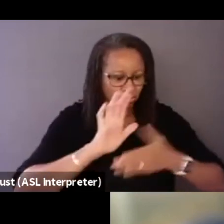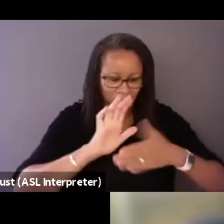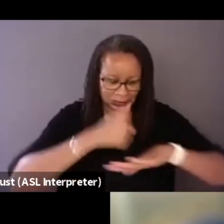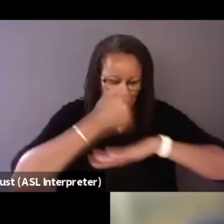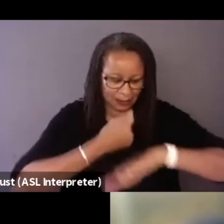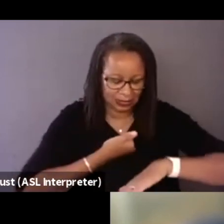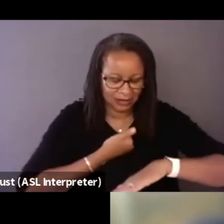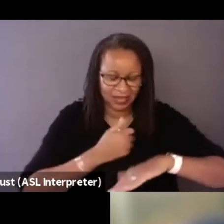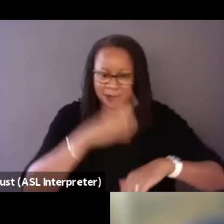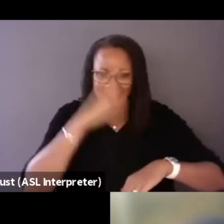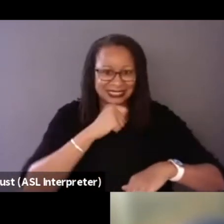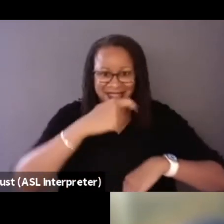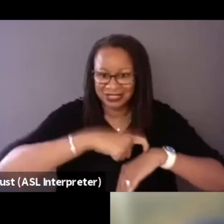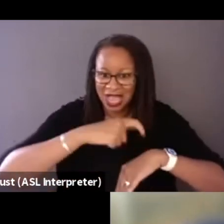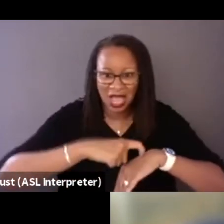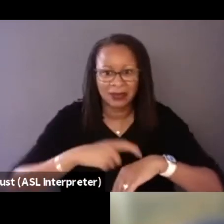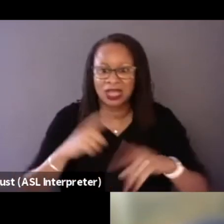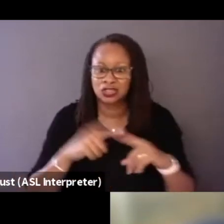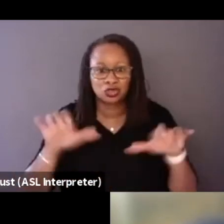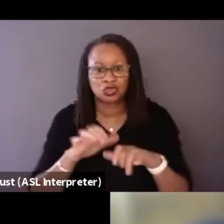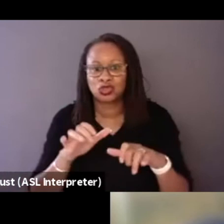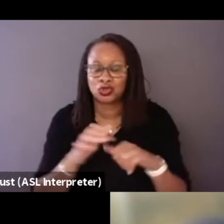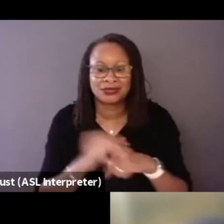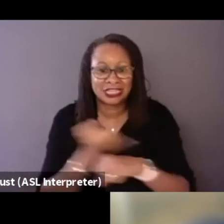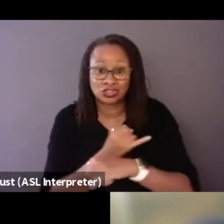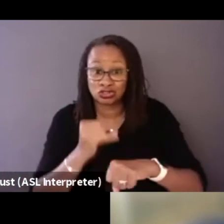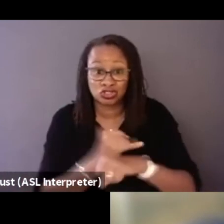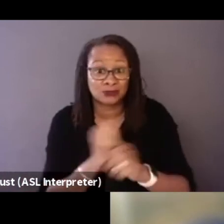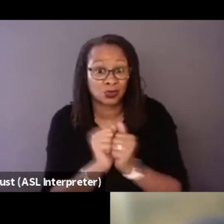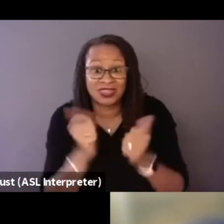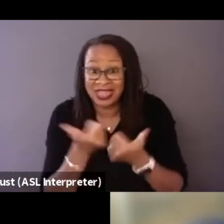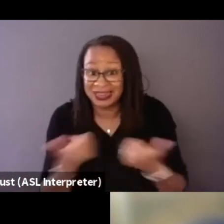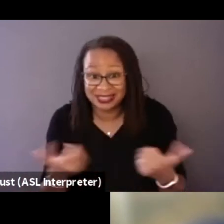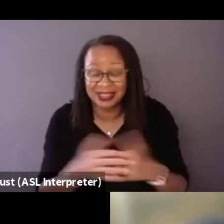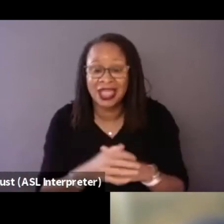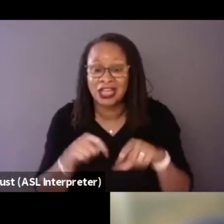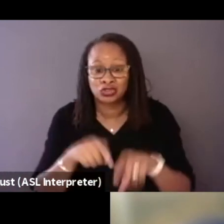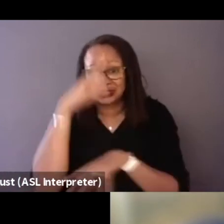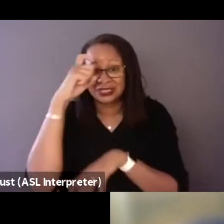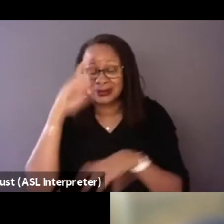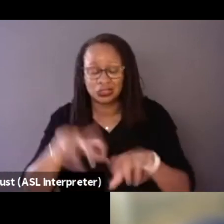because I didn't have time to do internships with them. And during the summer I took the time to intern with them